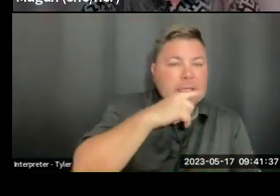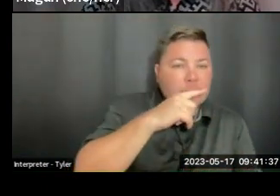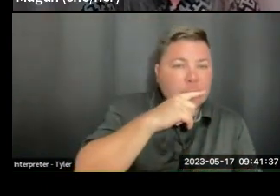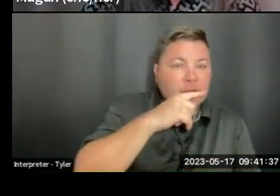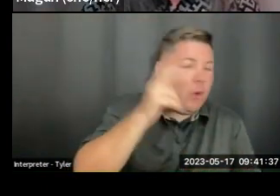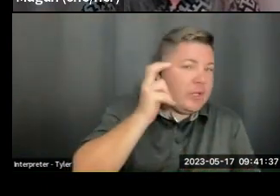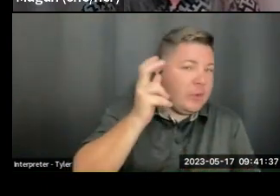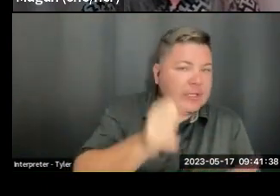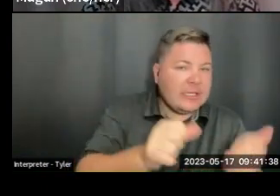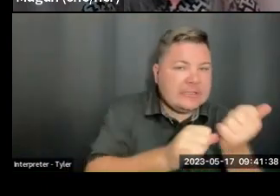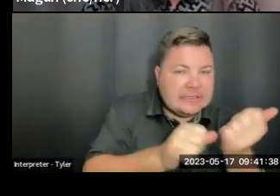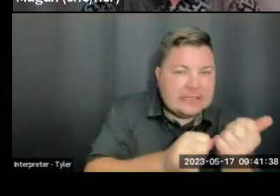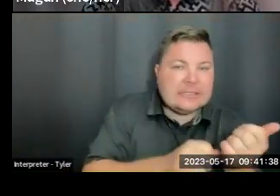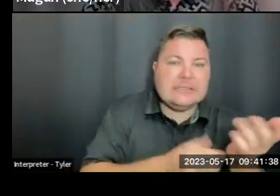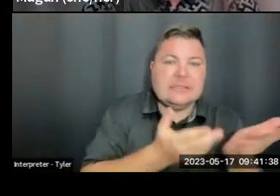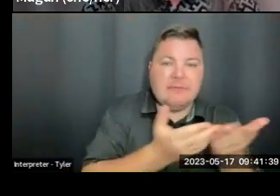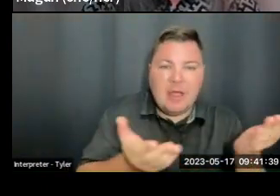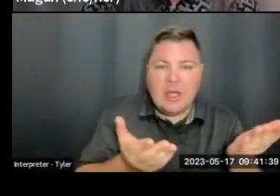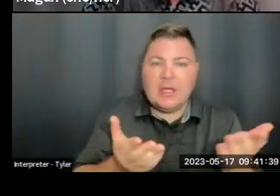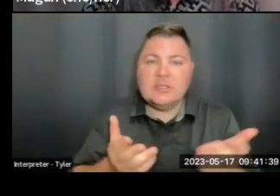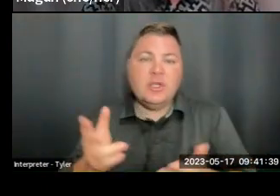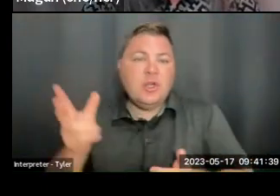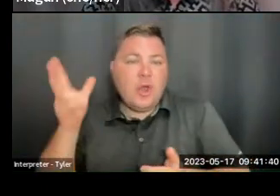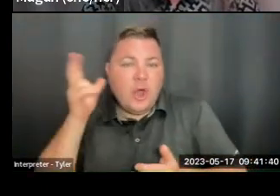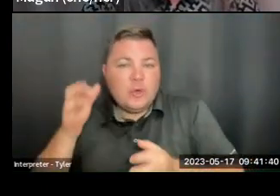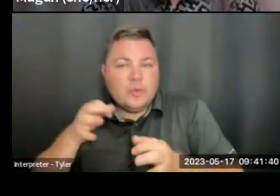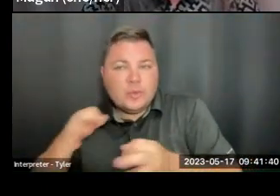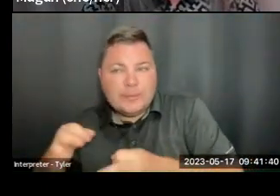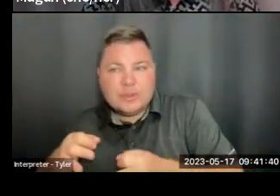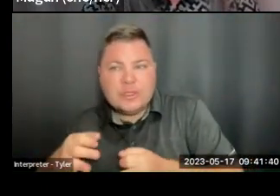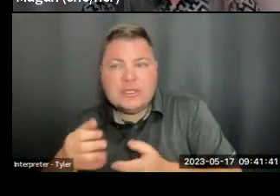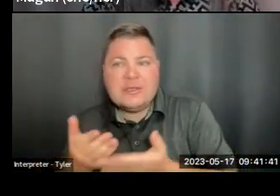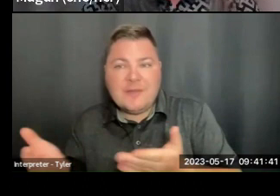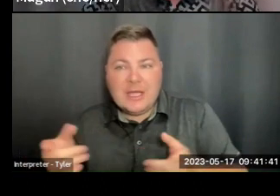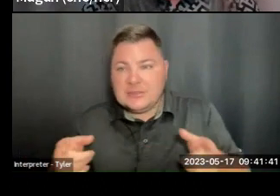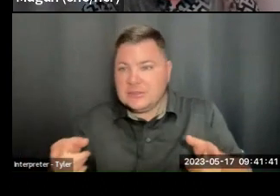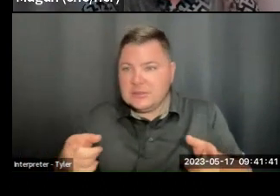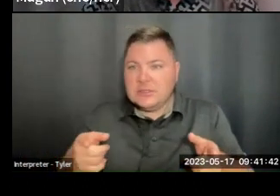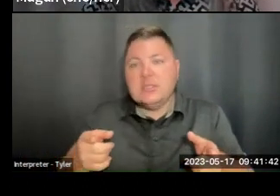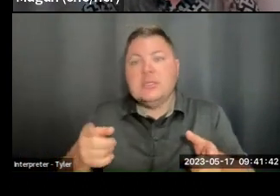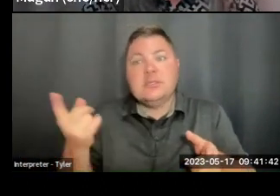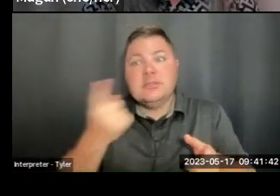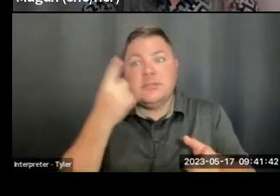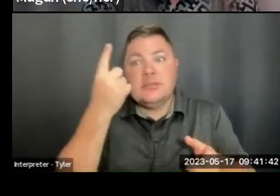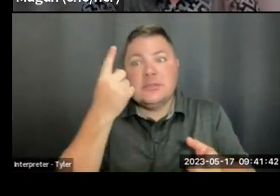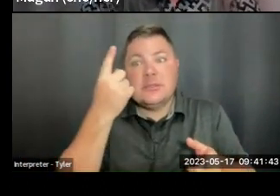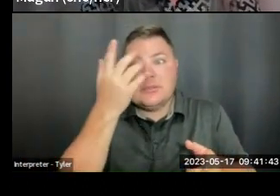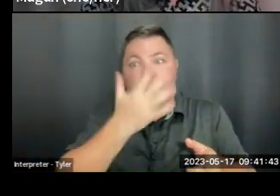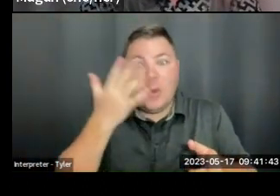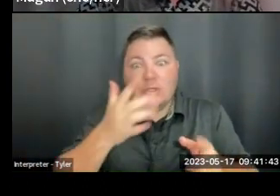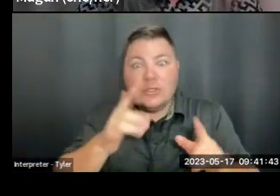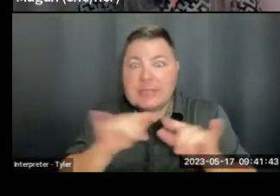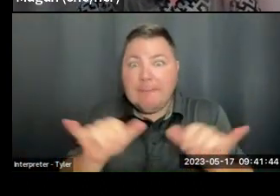audio description, the difference between a hearing assistive device and audio description